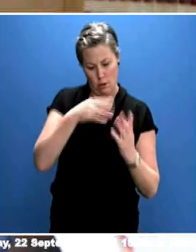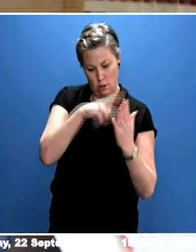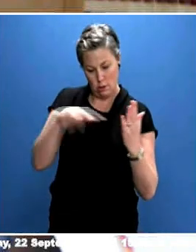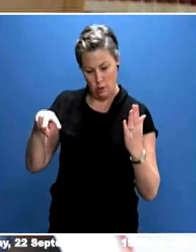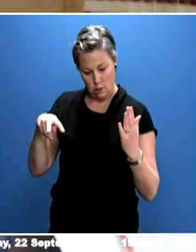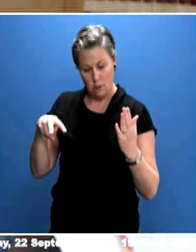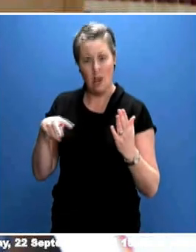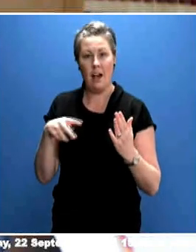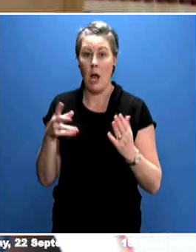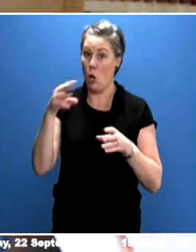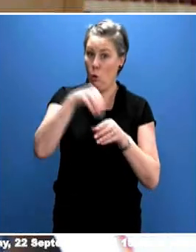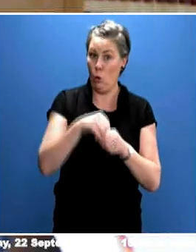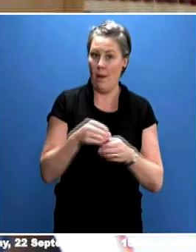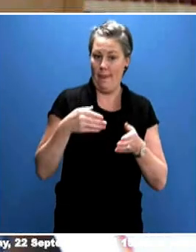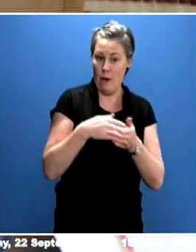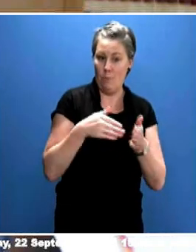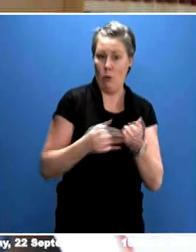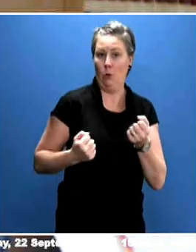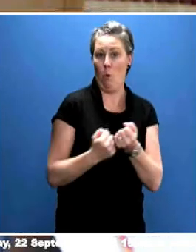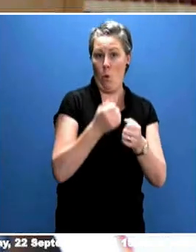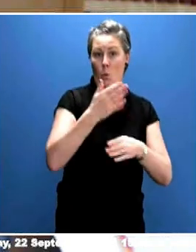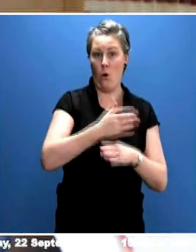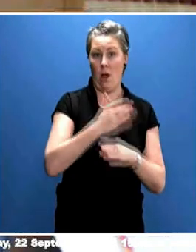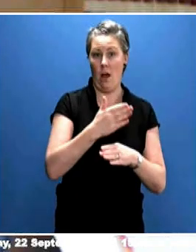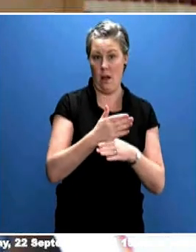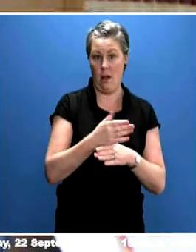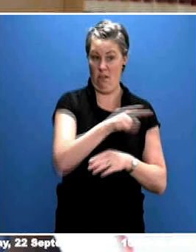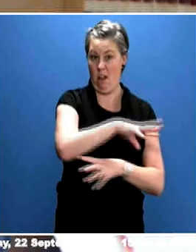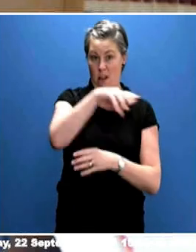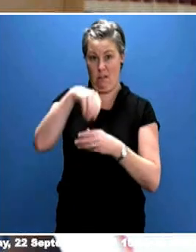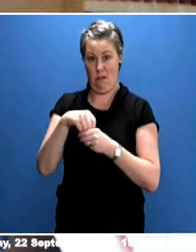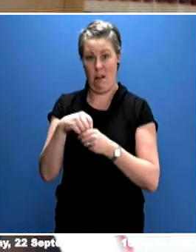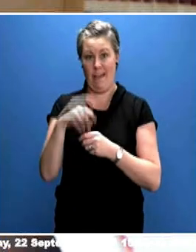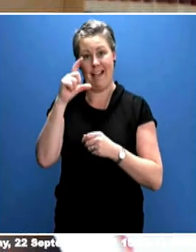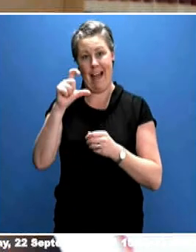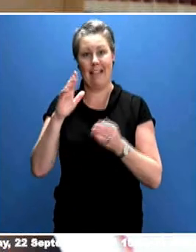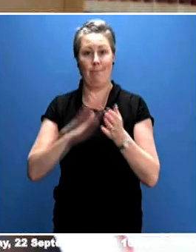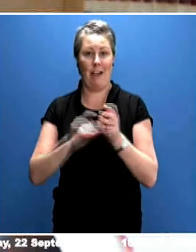is part of that Kath French case management team that are looking at those referrals.